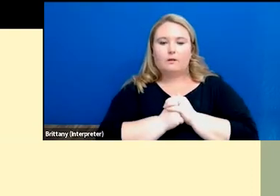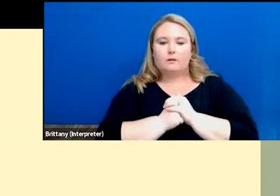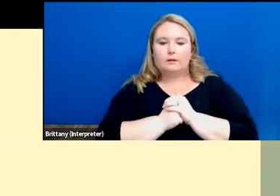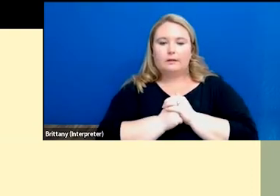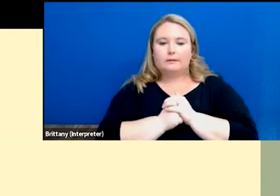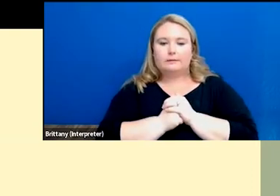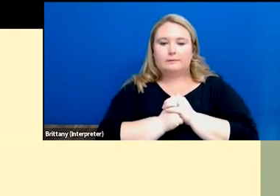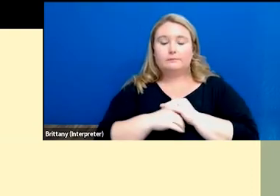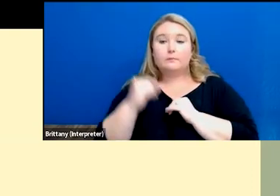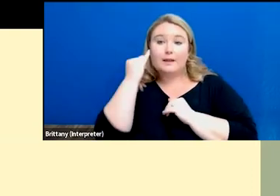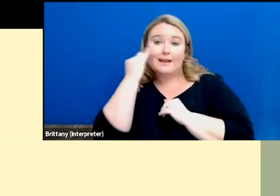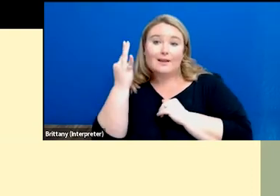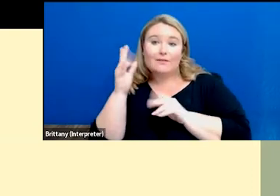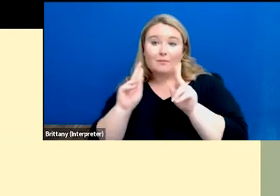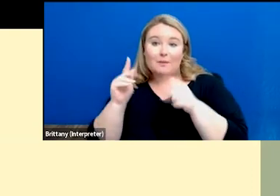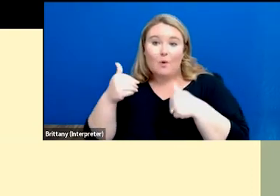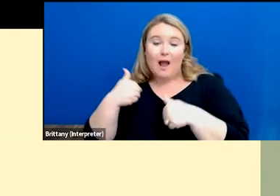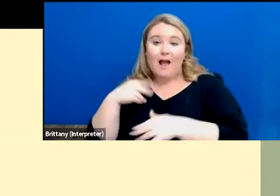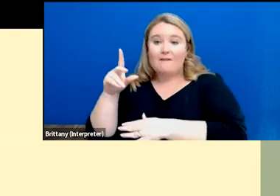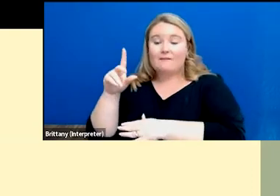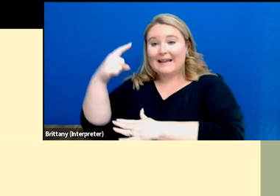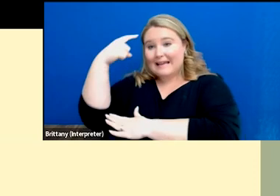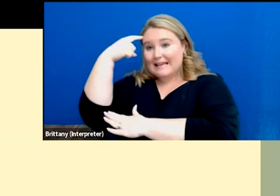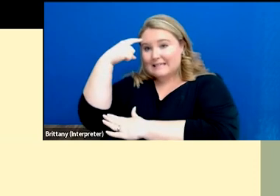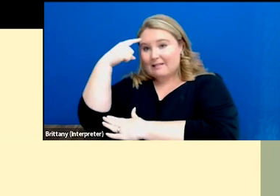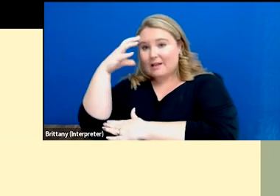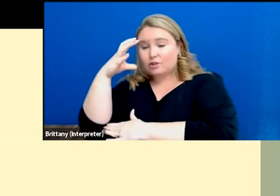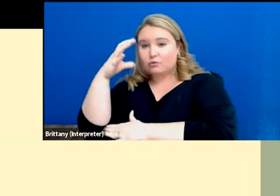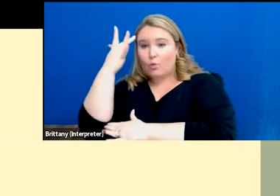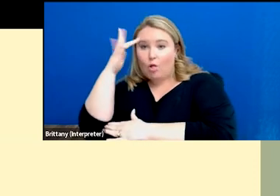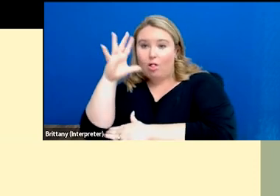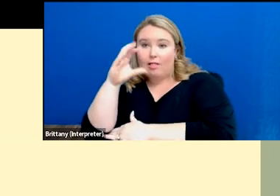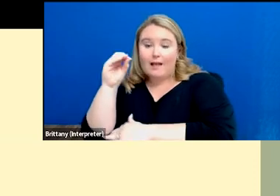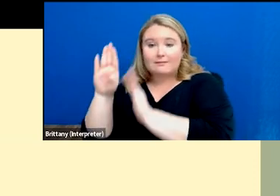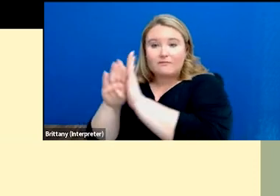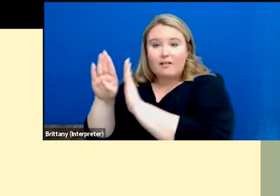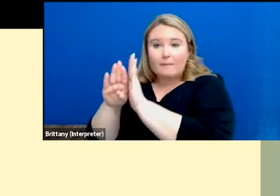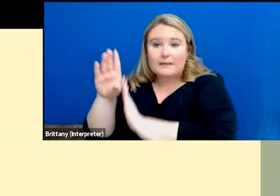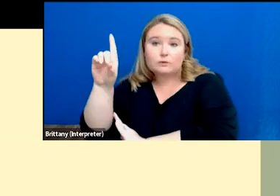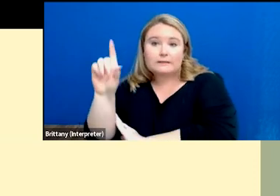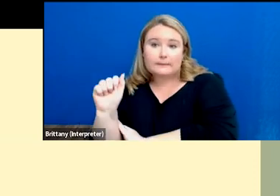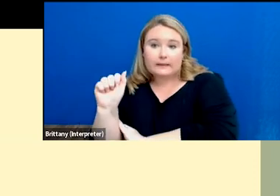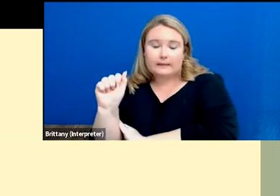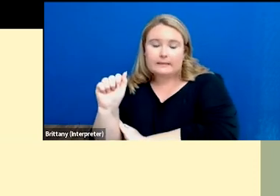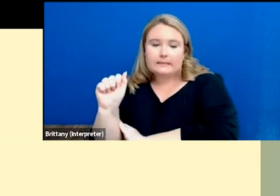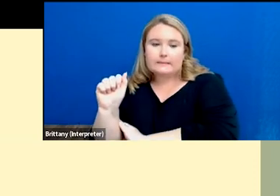that have intellectual developmental disabilities into the community, we might be able to have rules